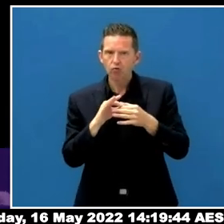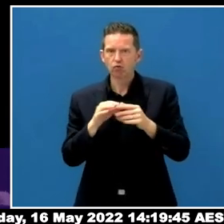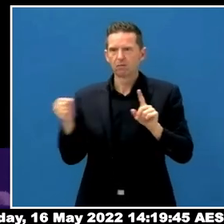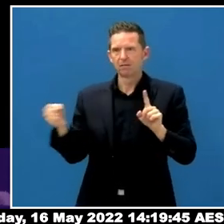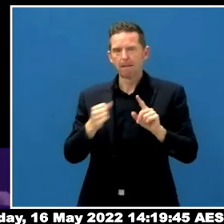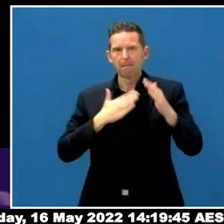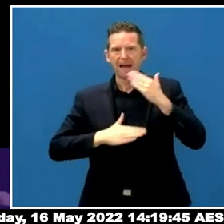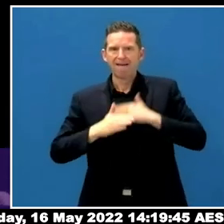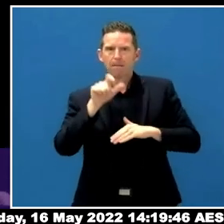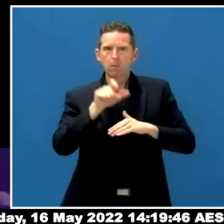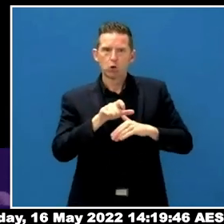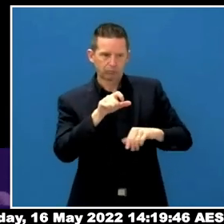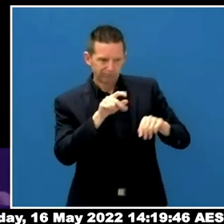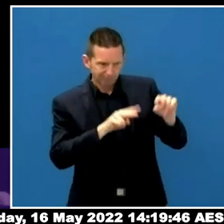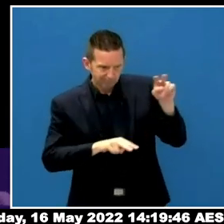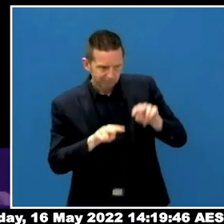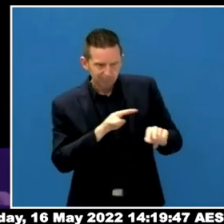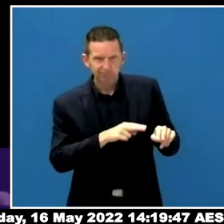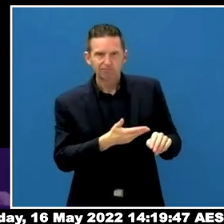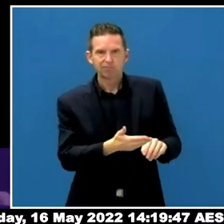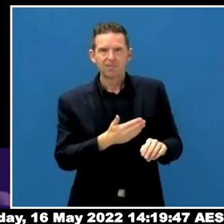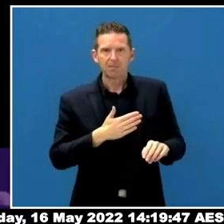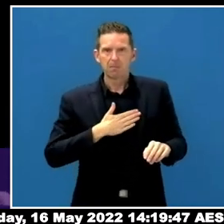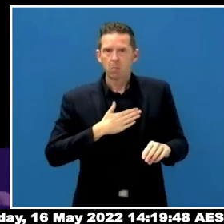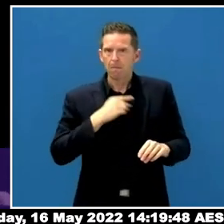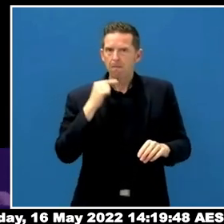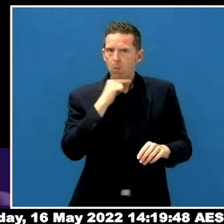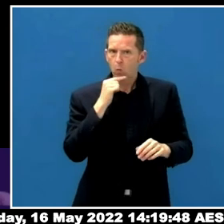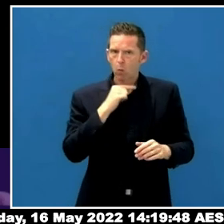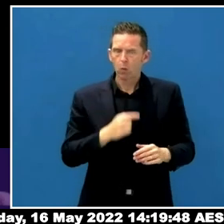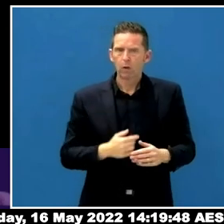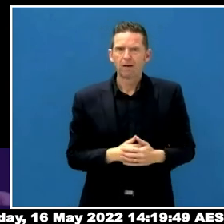with the - the review - the next review.